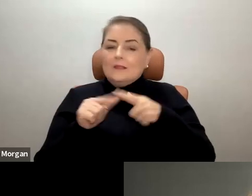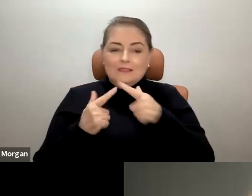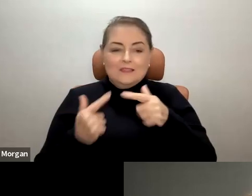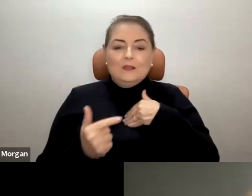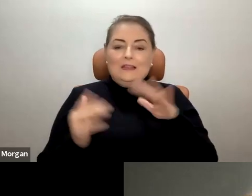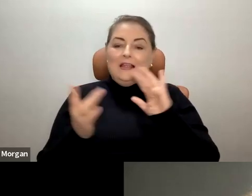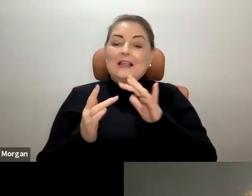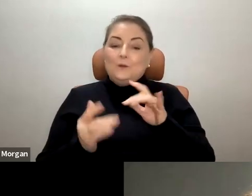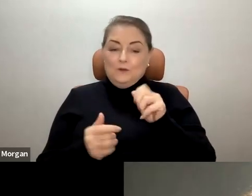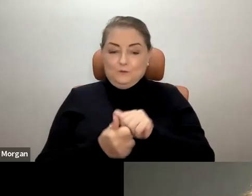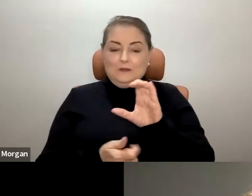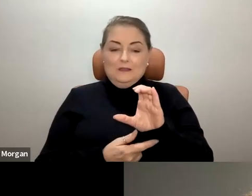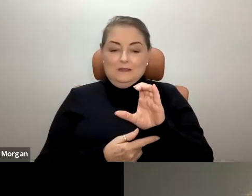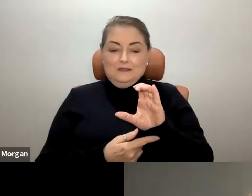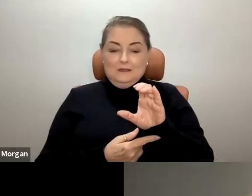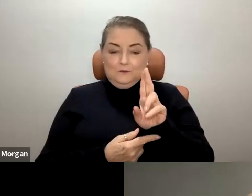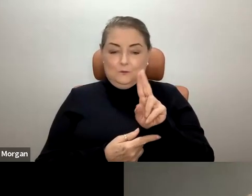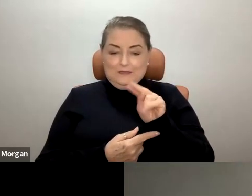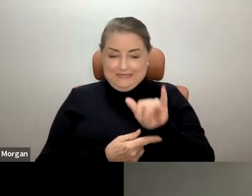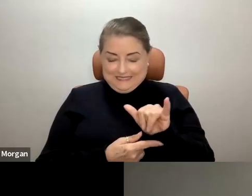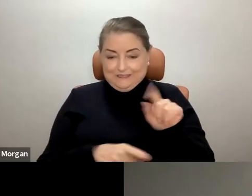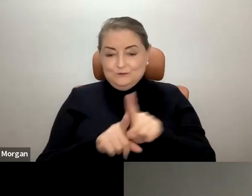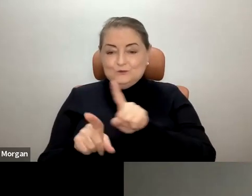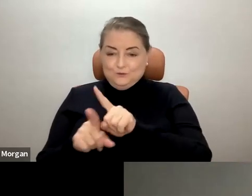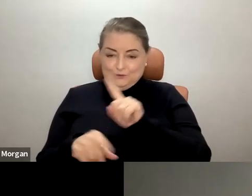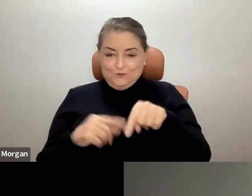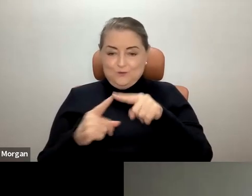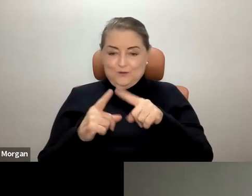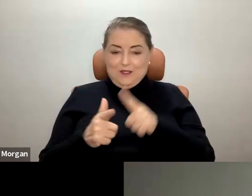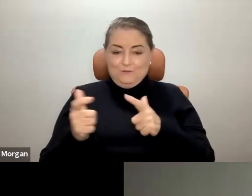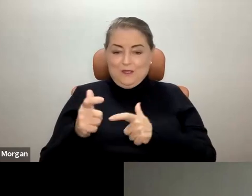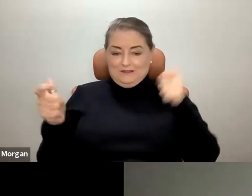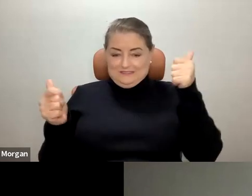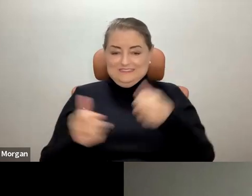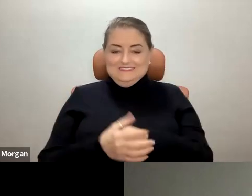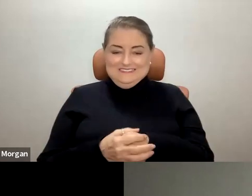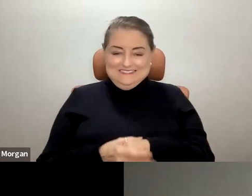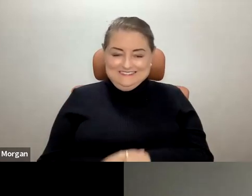colleagues that we also work with, like when our problems are bigger, bigger than we can handle.